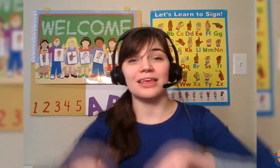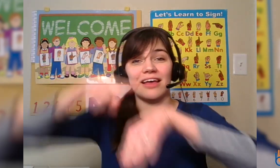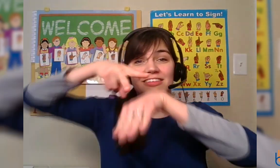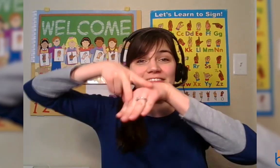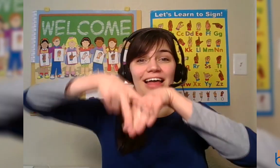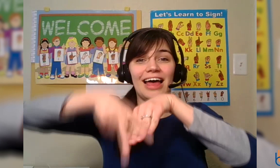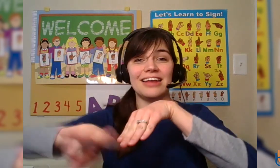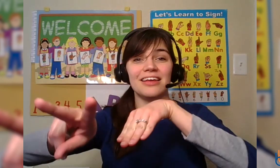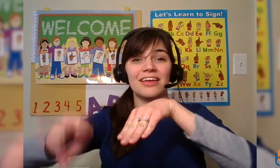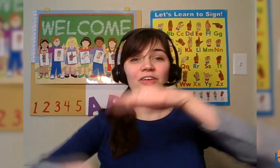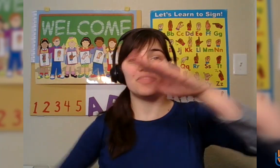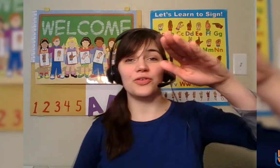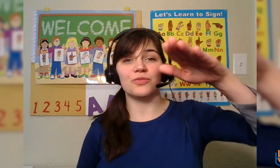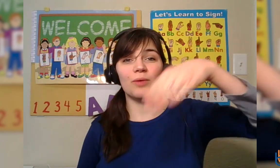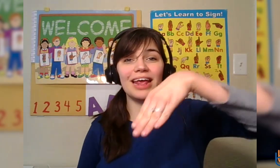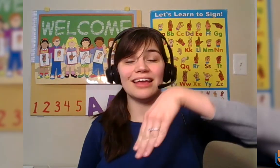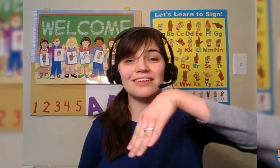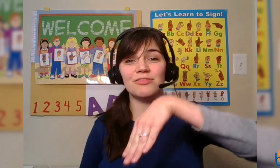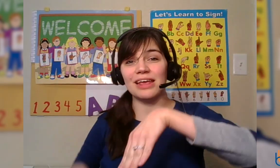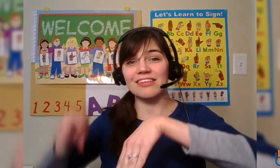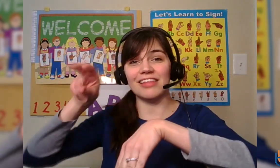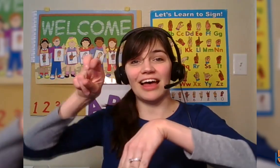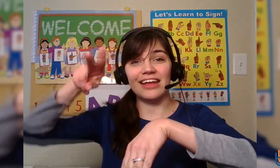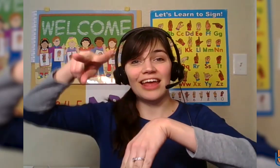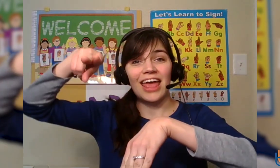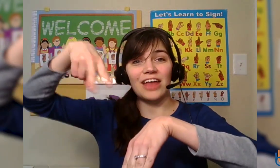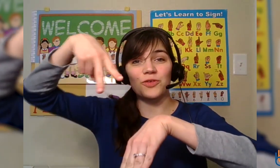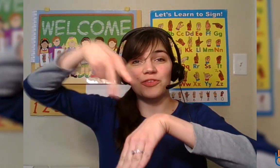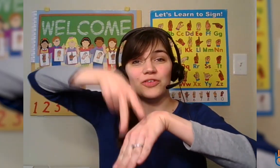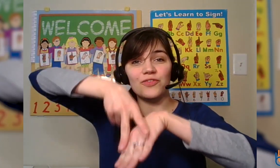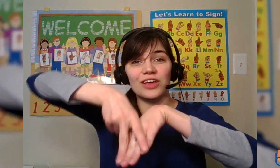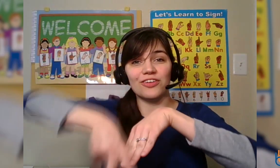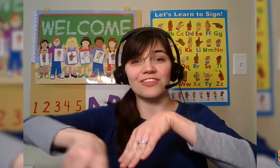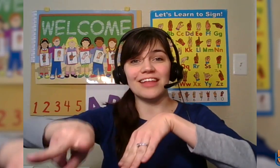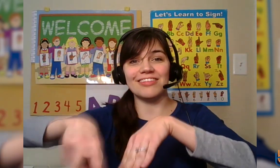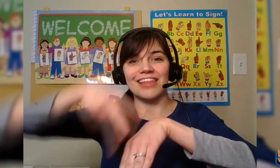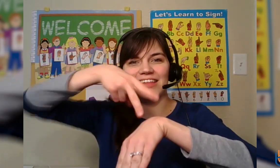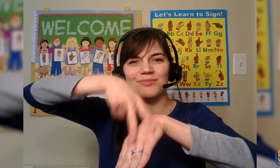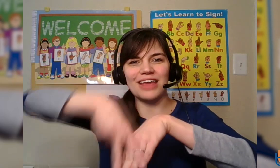slide, so use one hand to make a slide and use two fingers and slide them down: